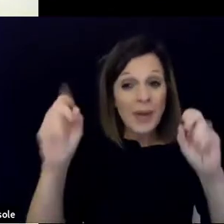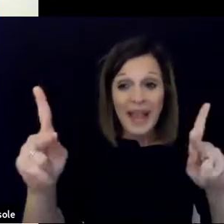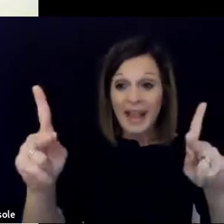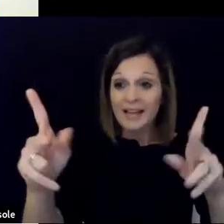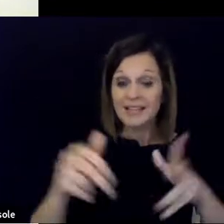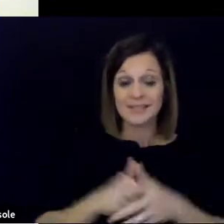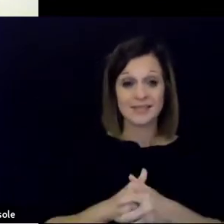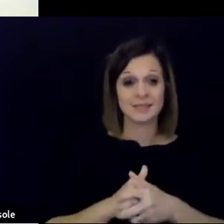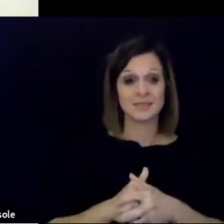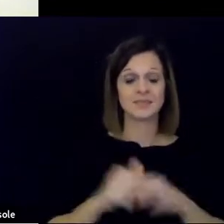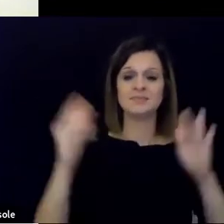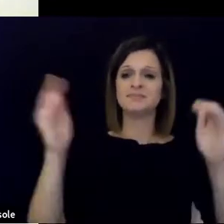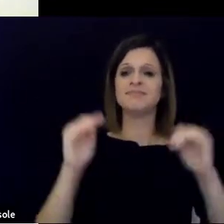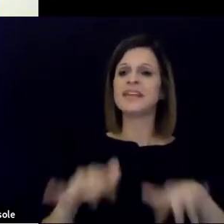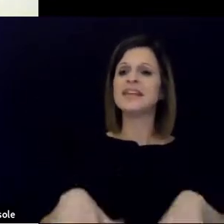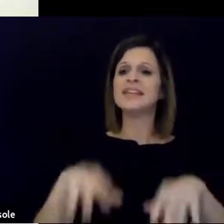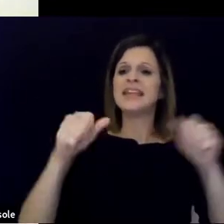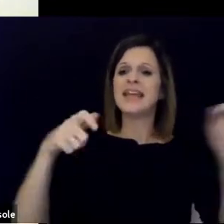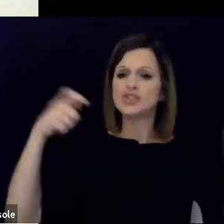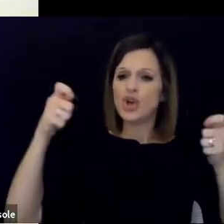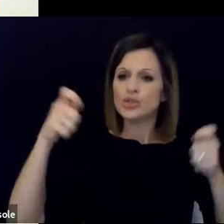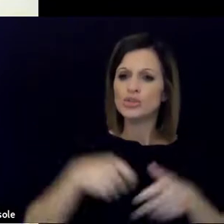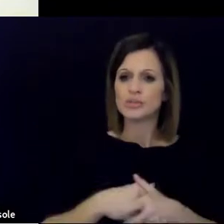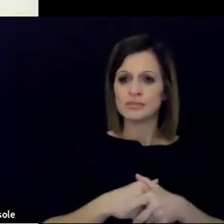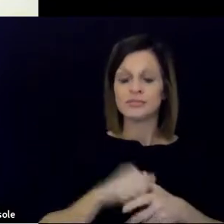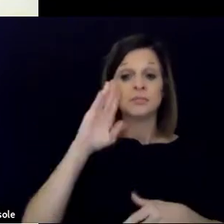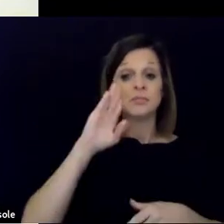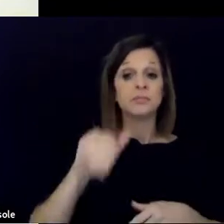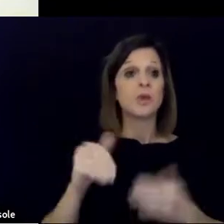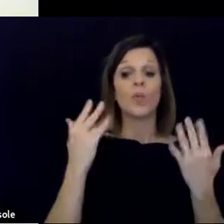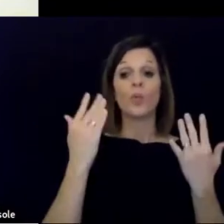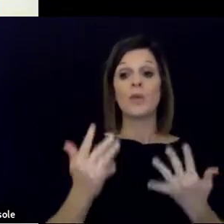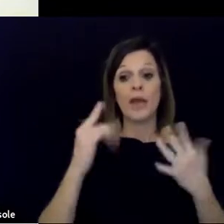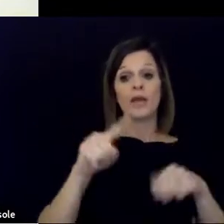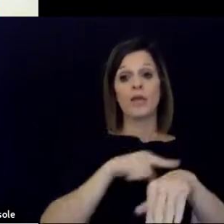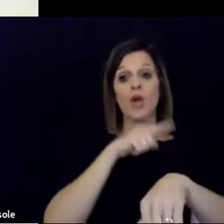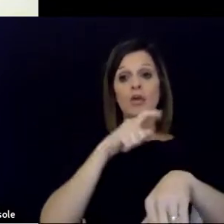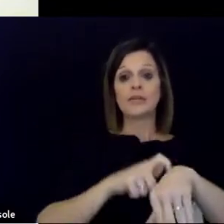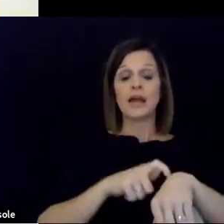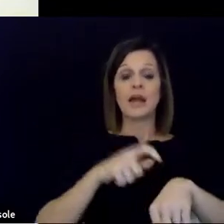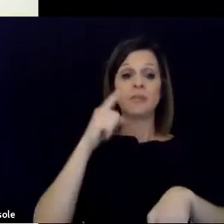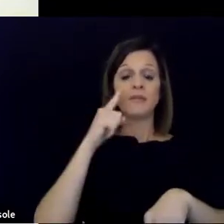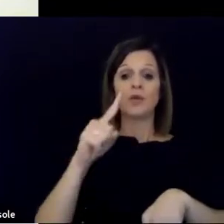You know, we waited a long time for the case manager to come around and organize our life around Jacob.